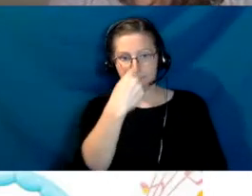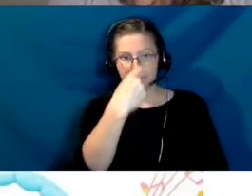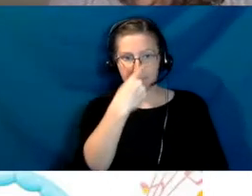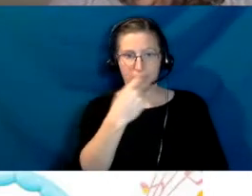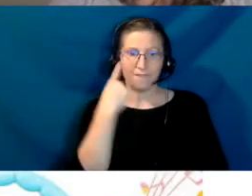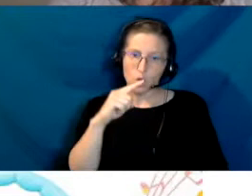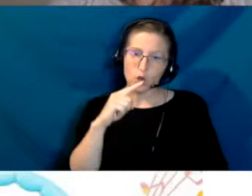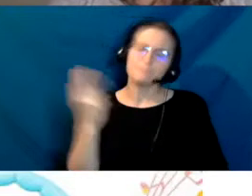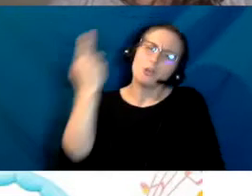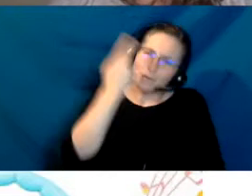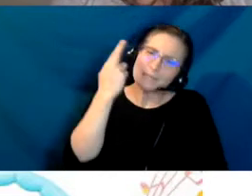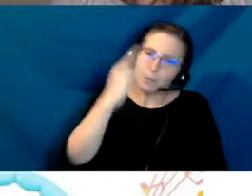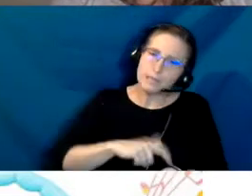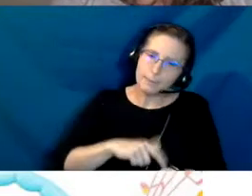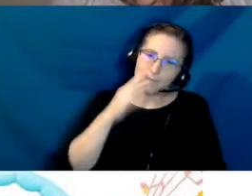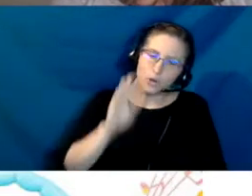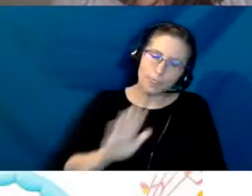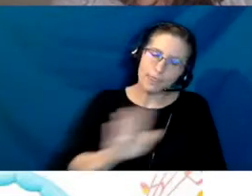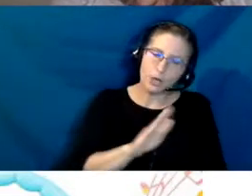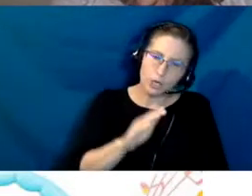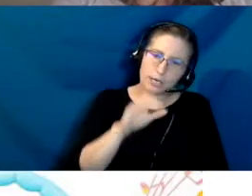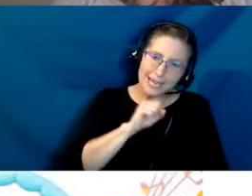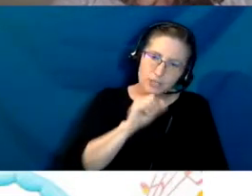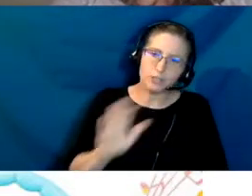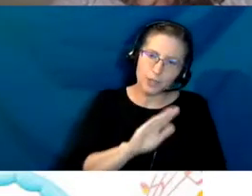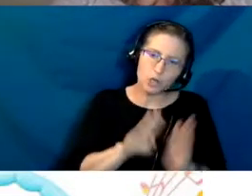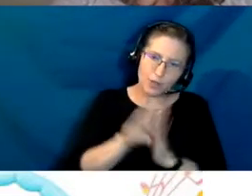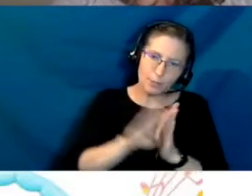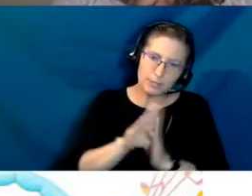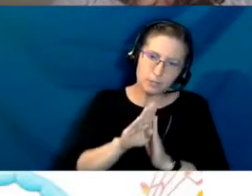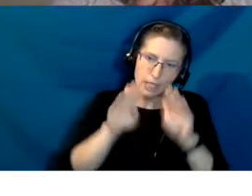and their developmental level.